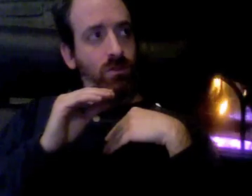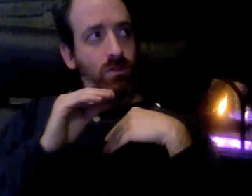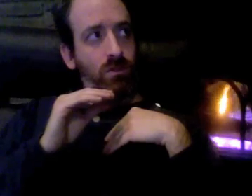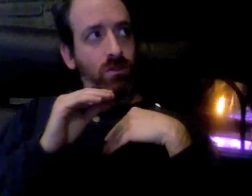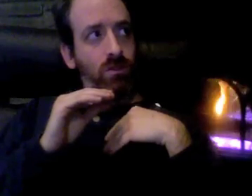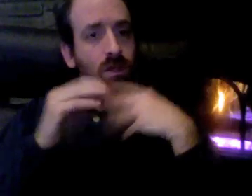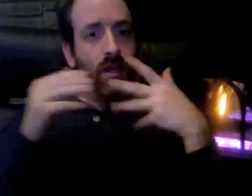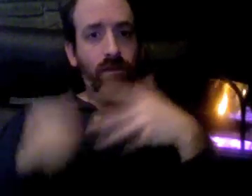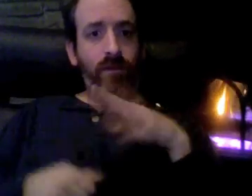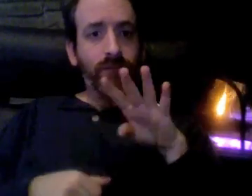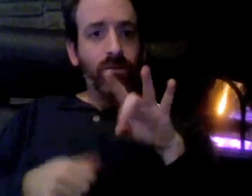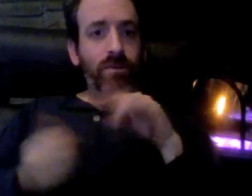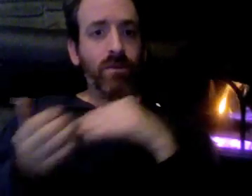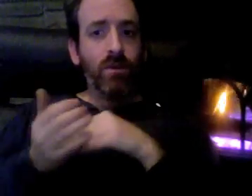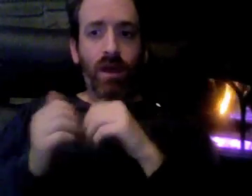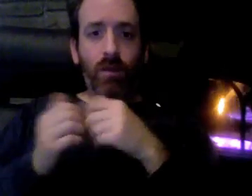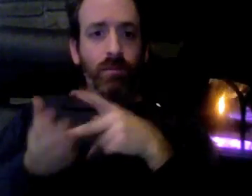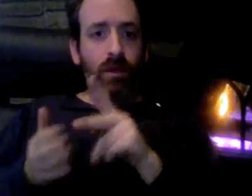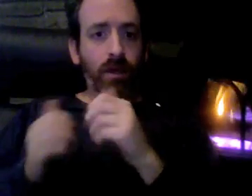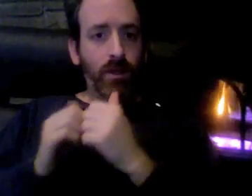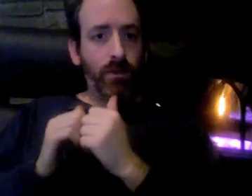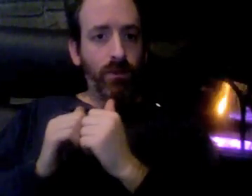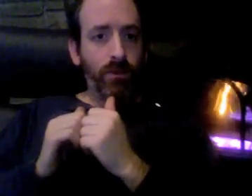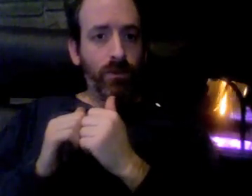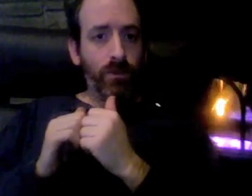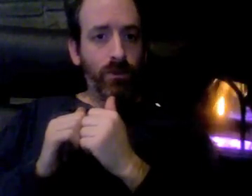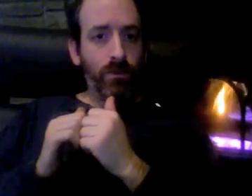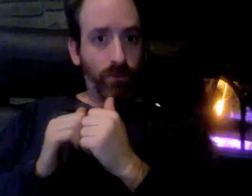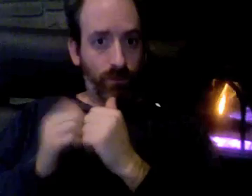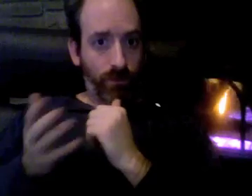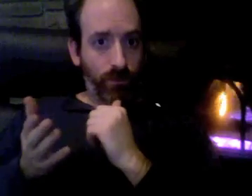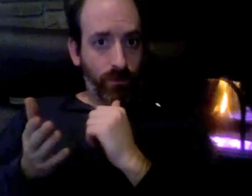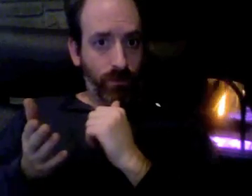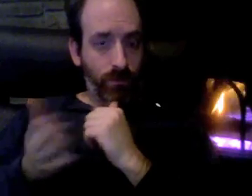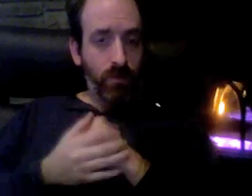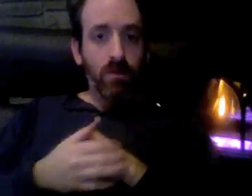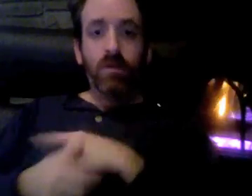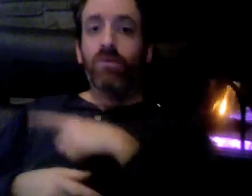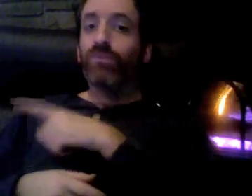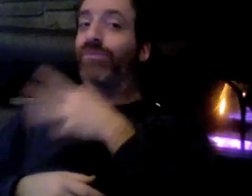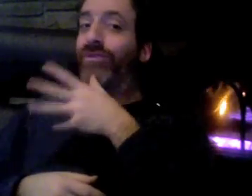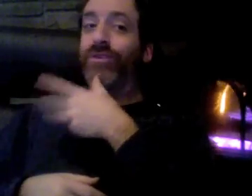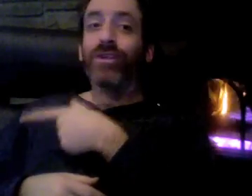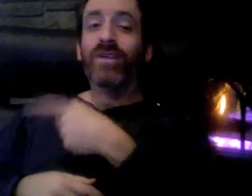received the reimbursement from FCC of $2K for my usage. They (VRS provider) will need to find $48K to cover the remaining cost of my usage.